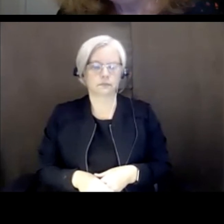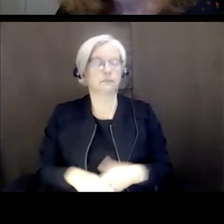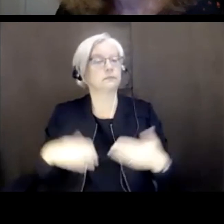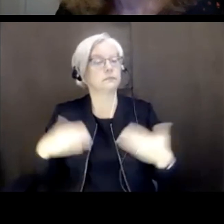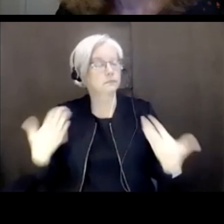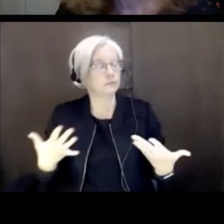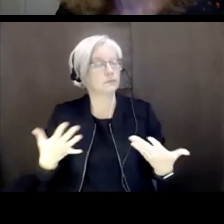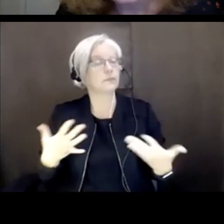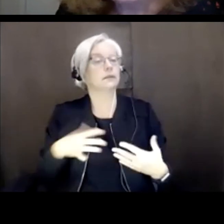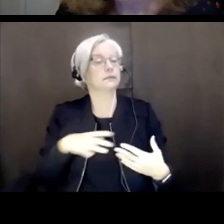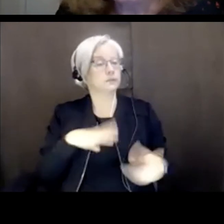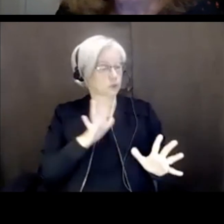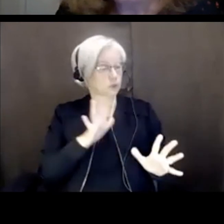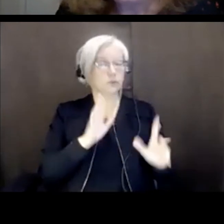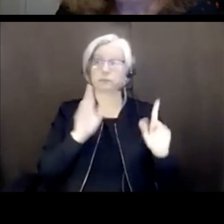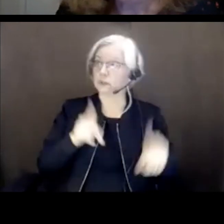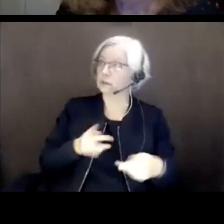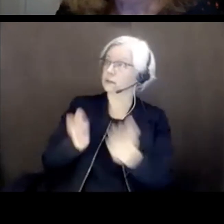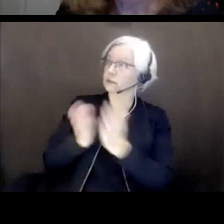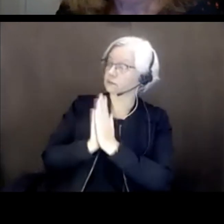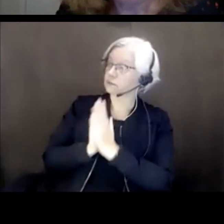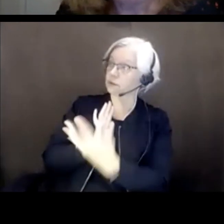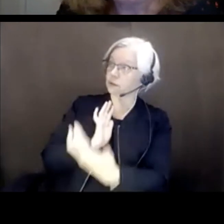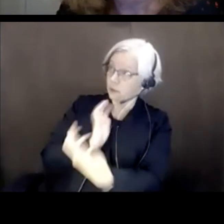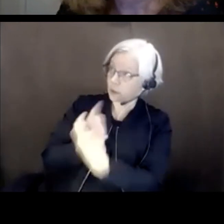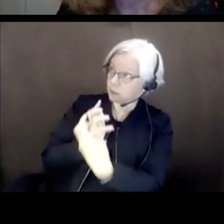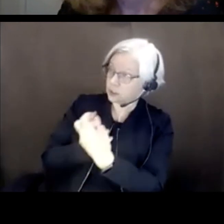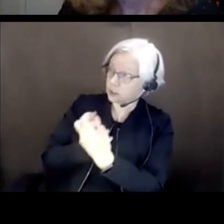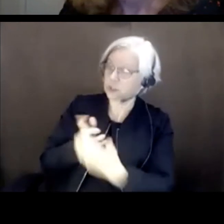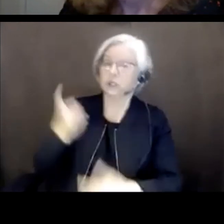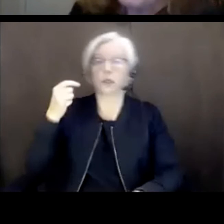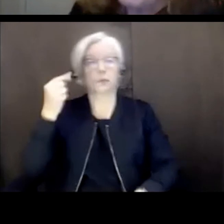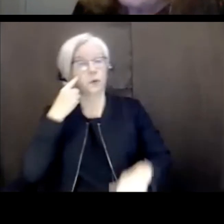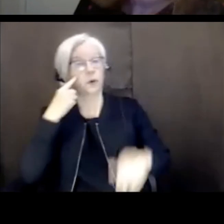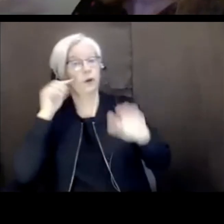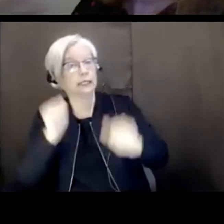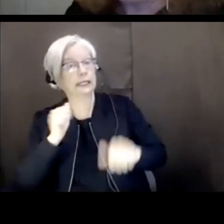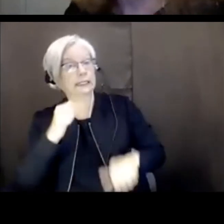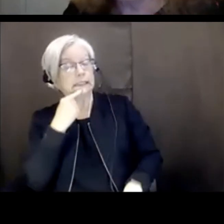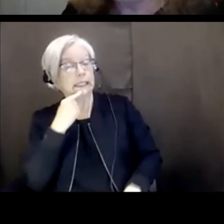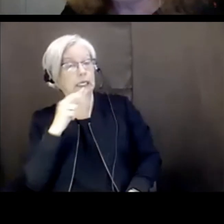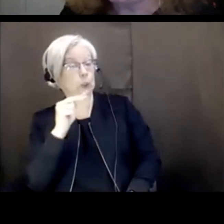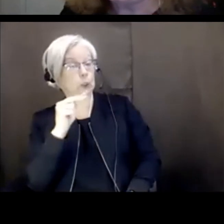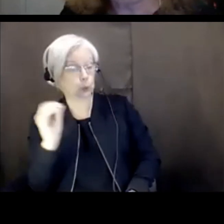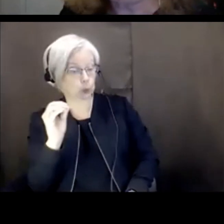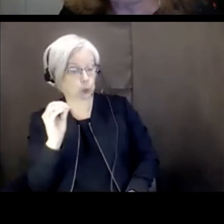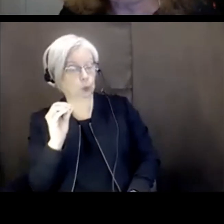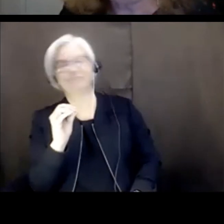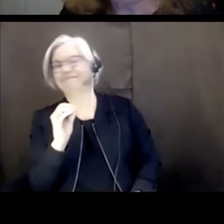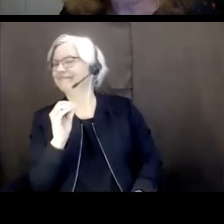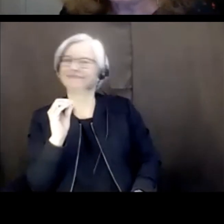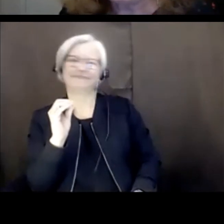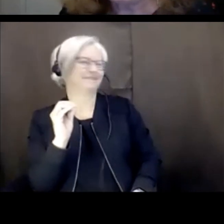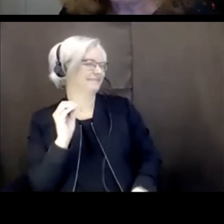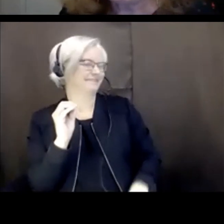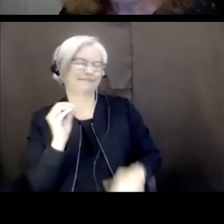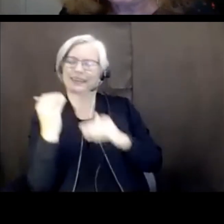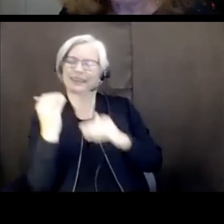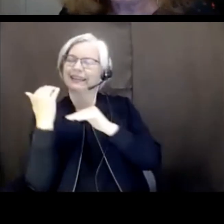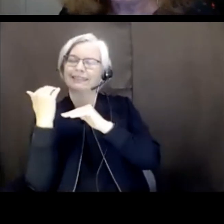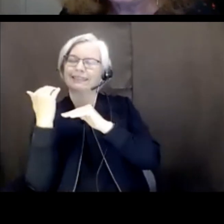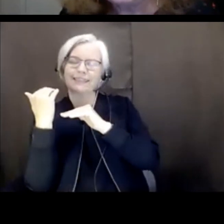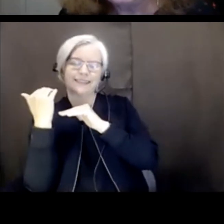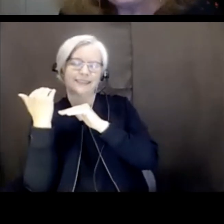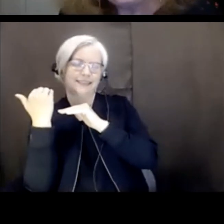TO AN ACCOMMODATION REQUEST. I JUST WANT TO GO BACK SOMETHING THAT JESS MENTIONED. I MEAN,